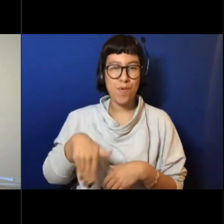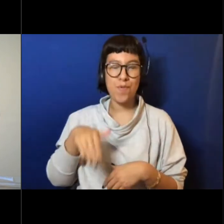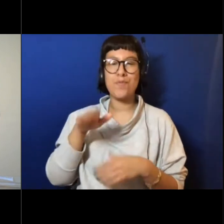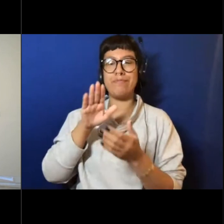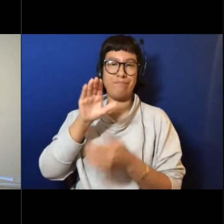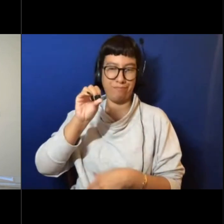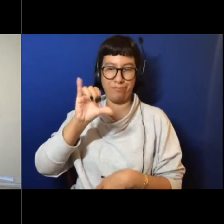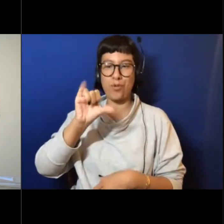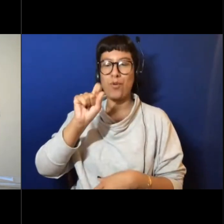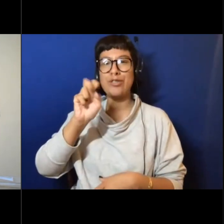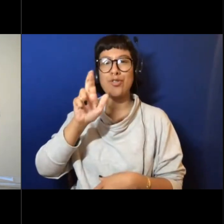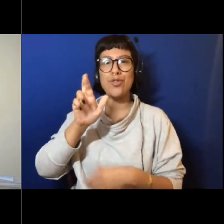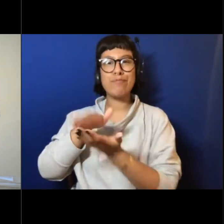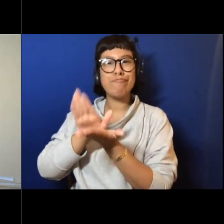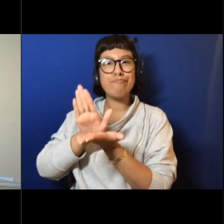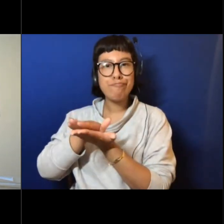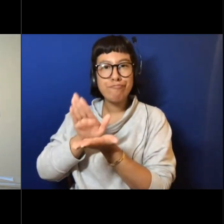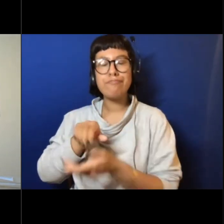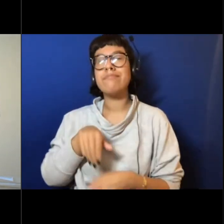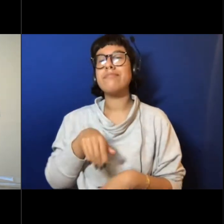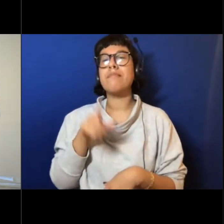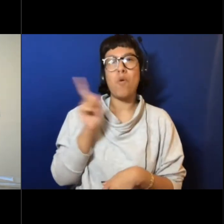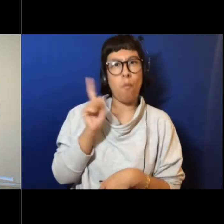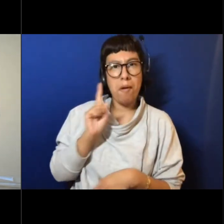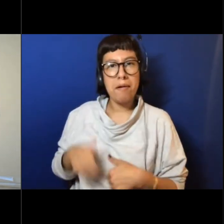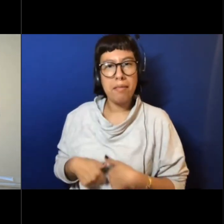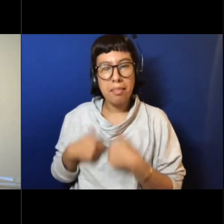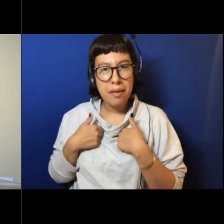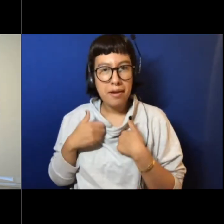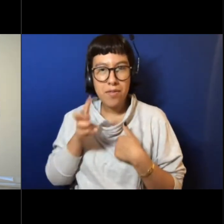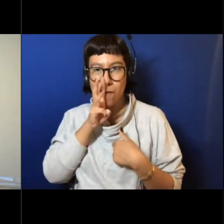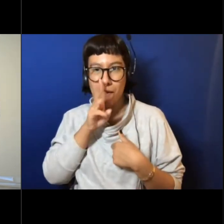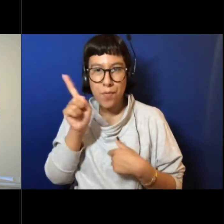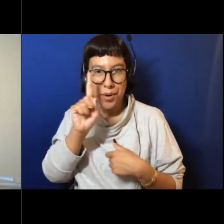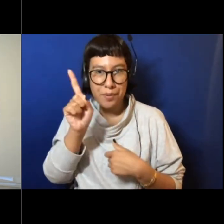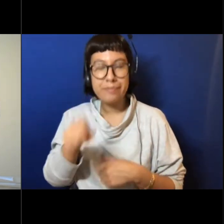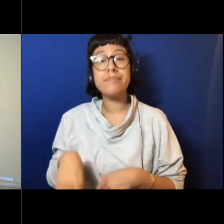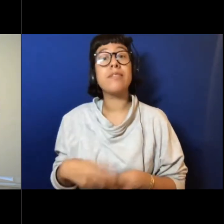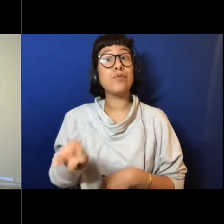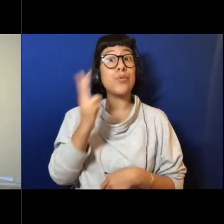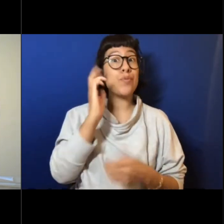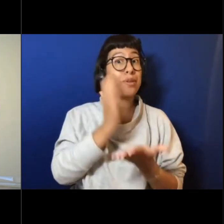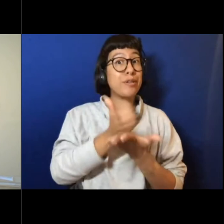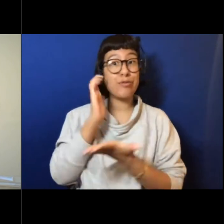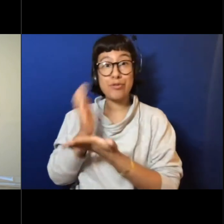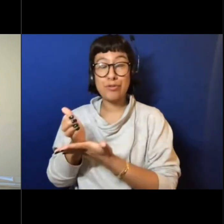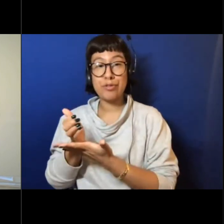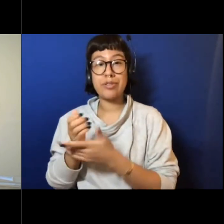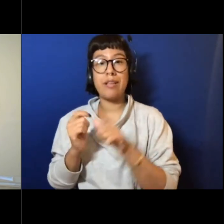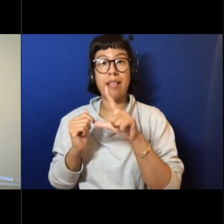So let's talk about now where oysters live. I have two photos here on the left.